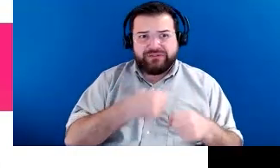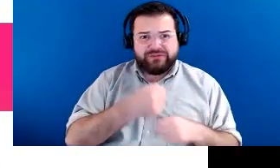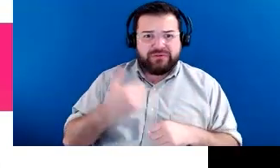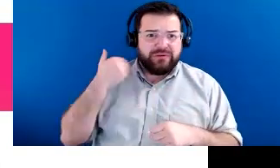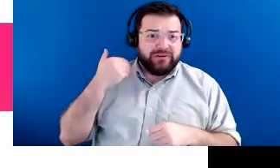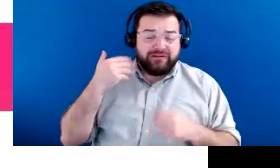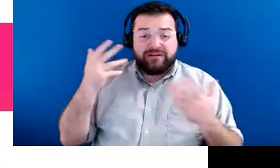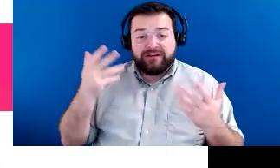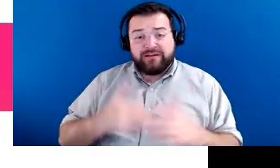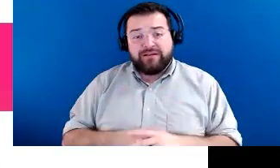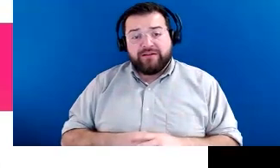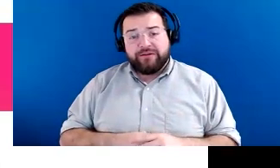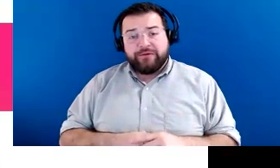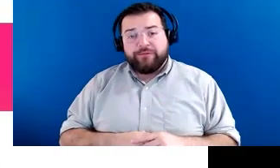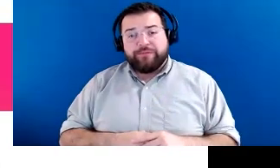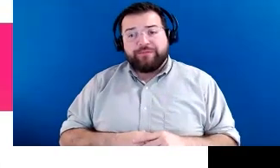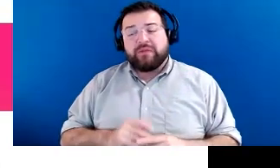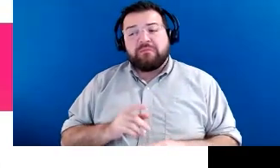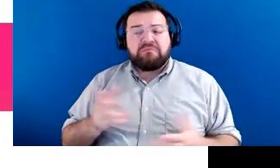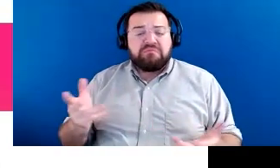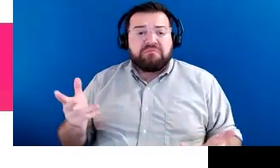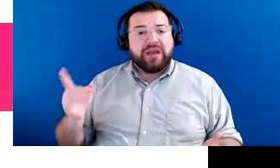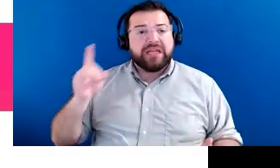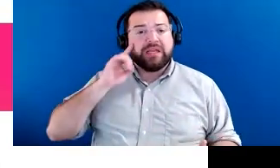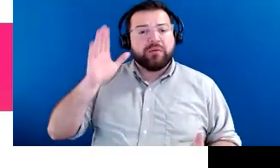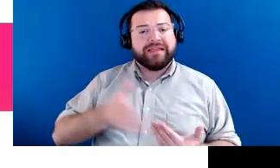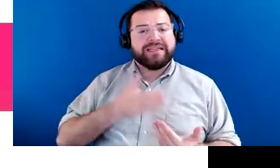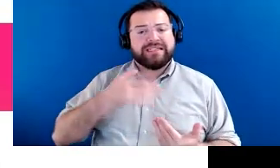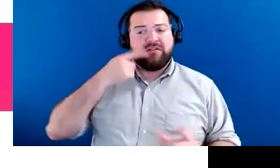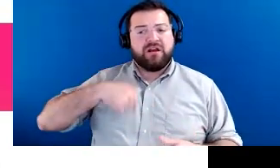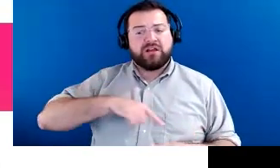But I think it will be pretty easy for us to create something,